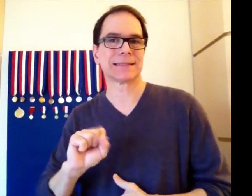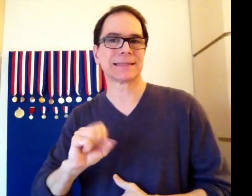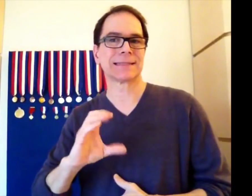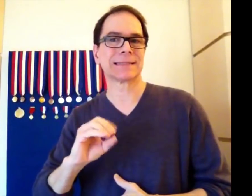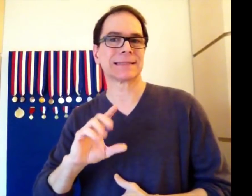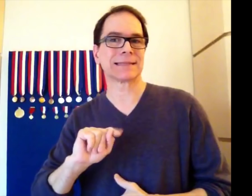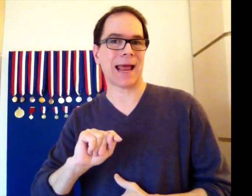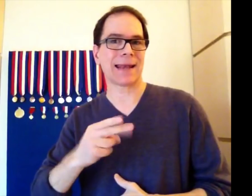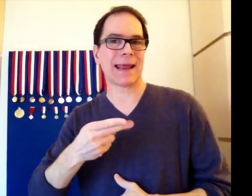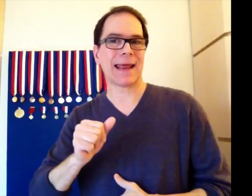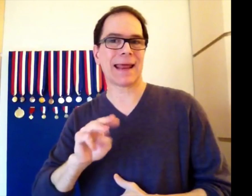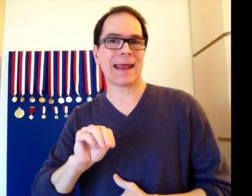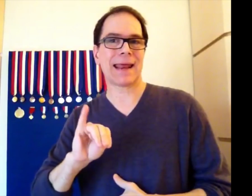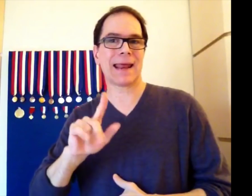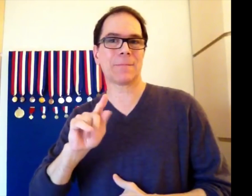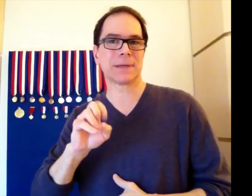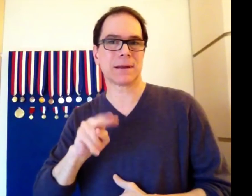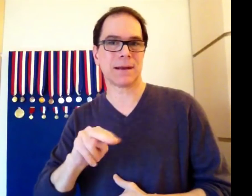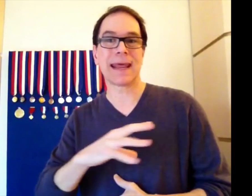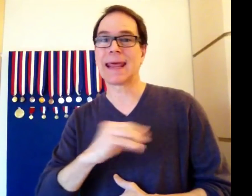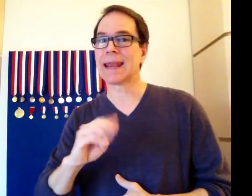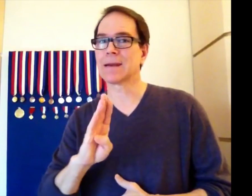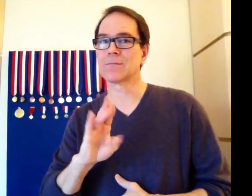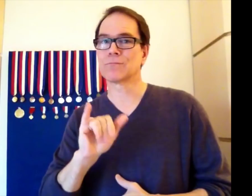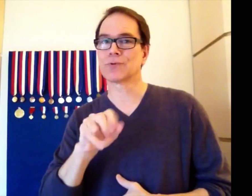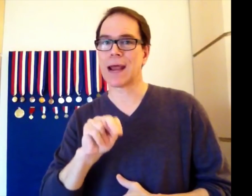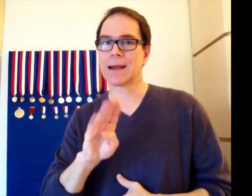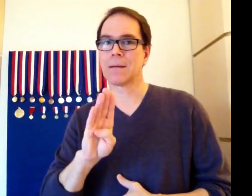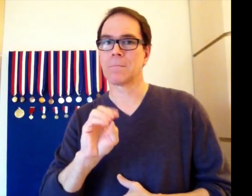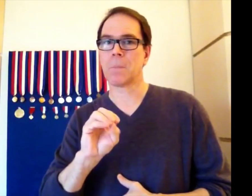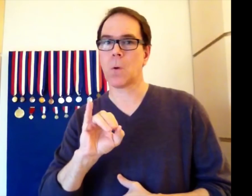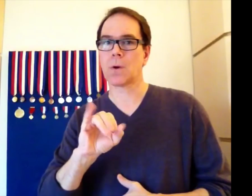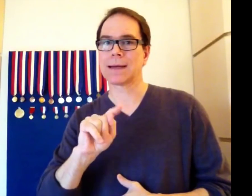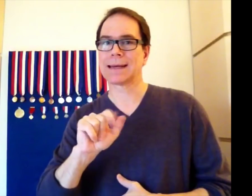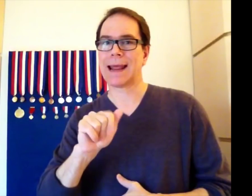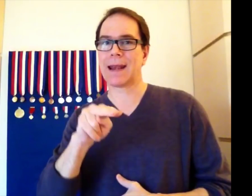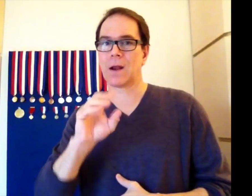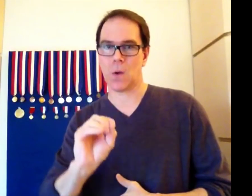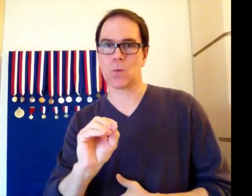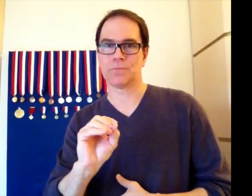Scott Hamilton and Brian Boitano.